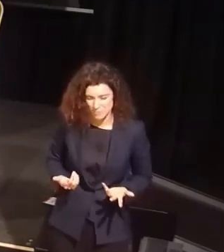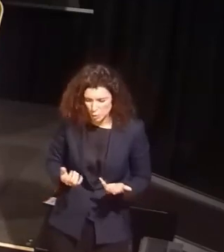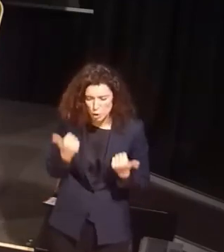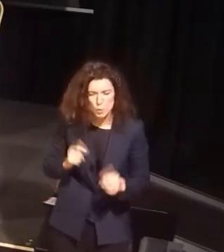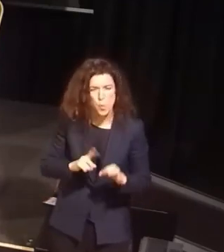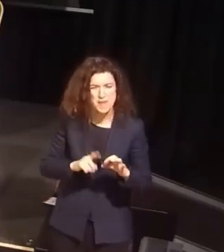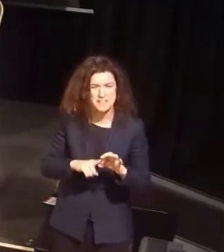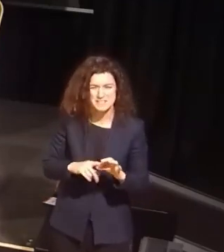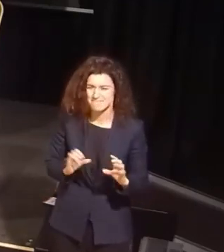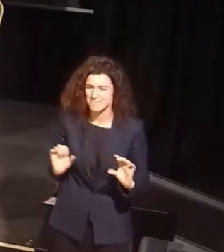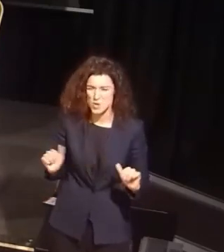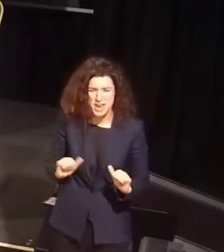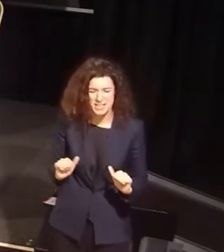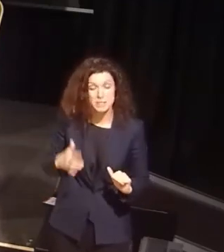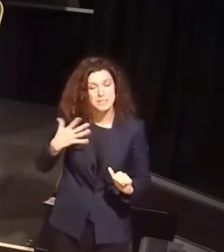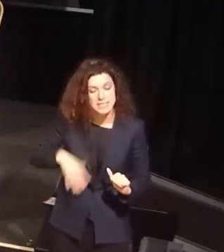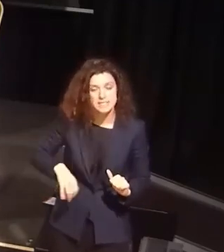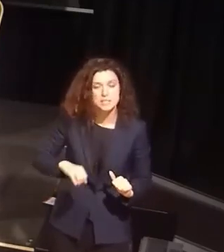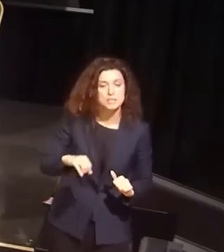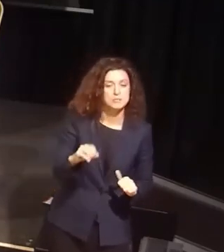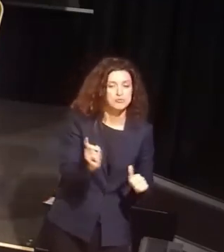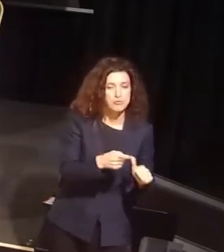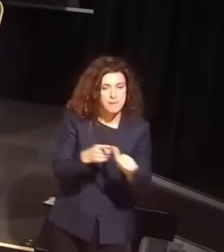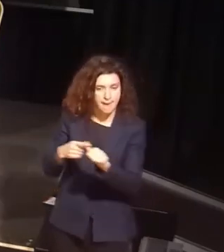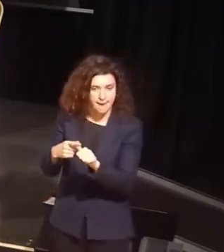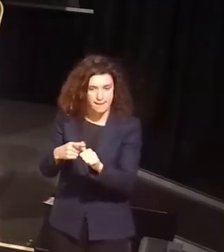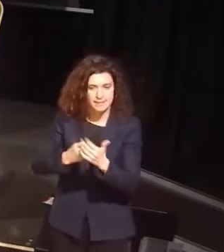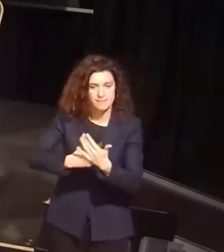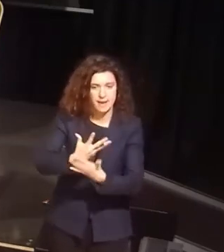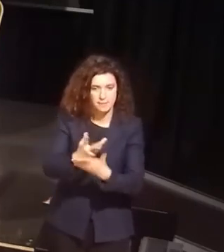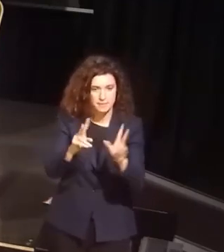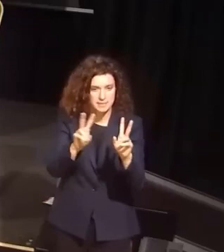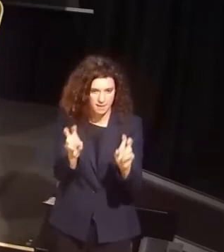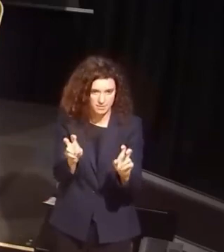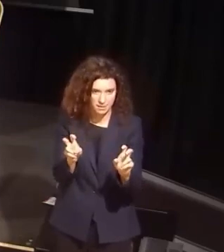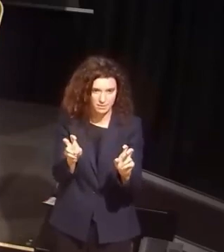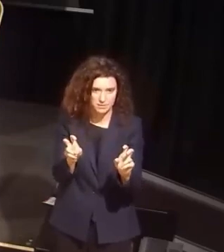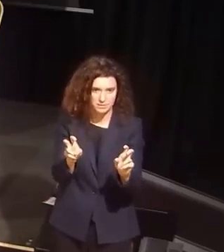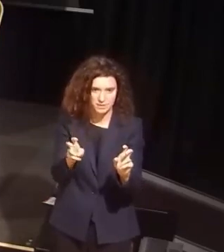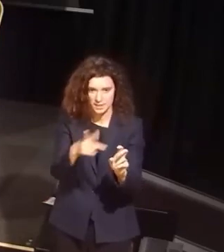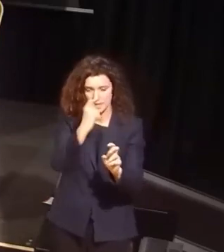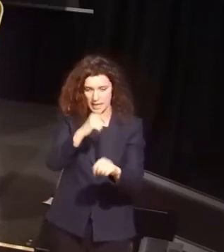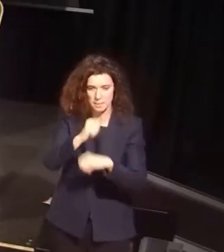is more Triple A developed titles that can engage an adult,